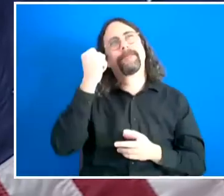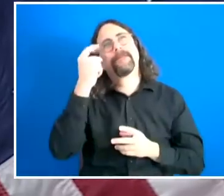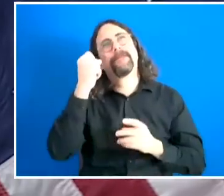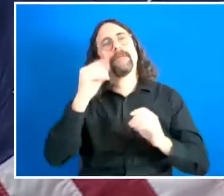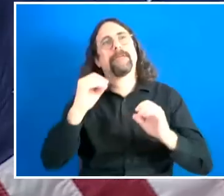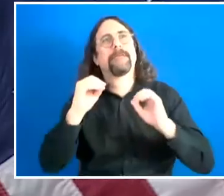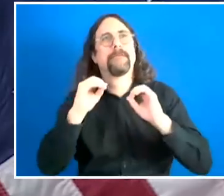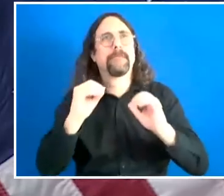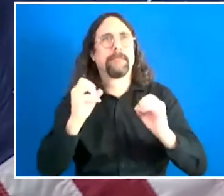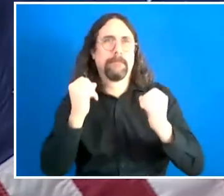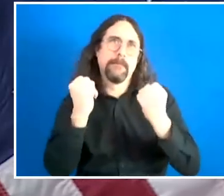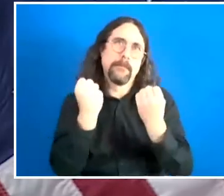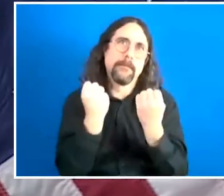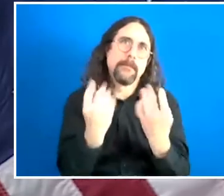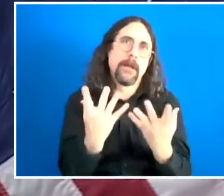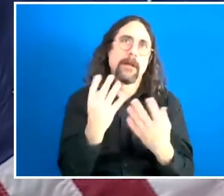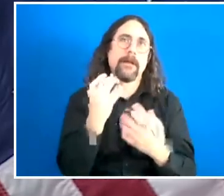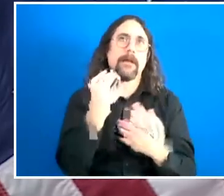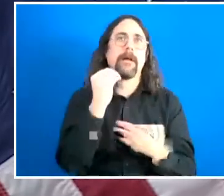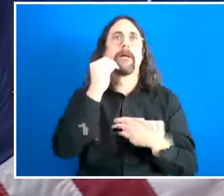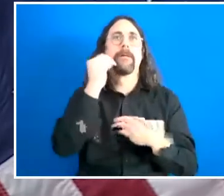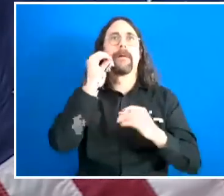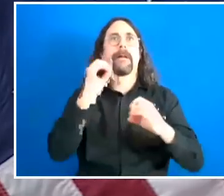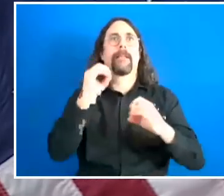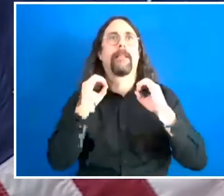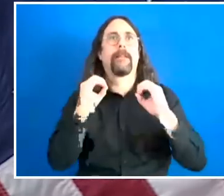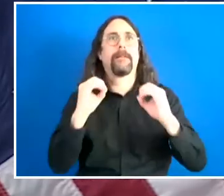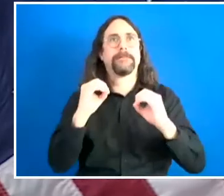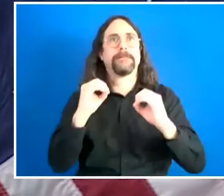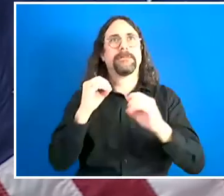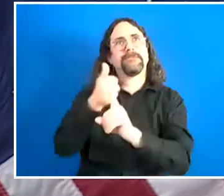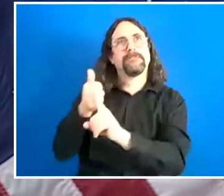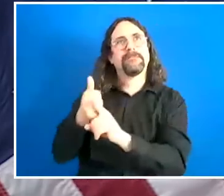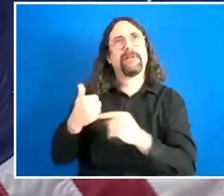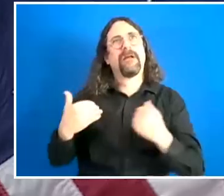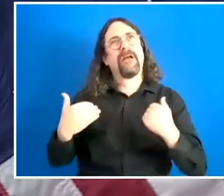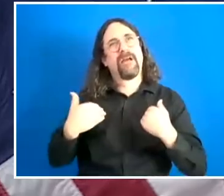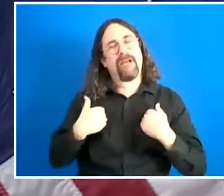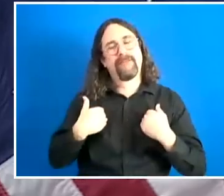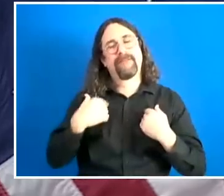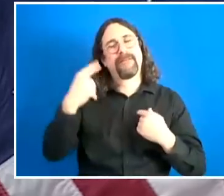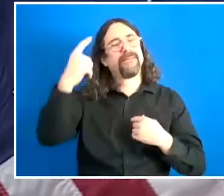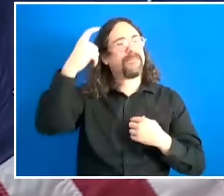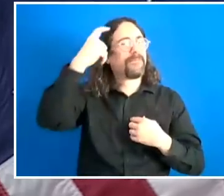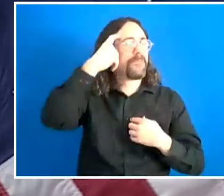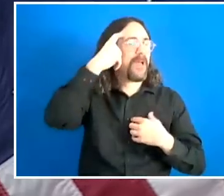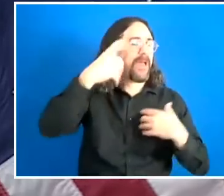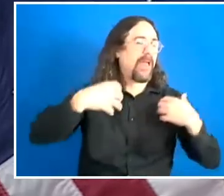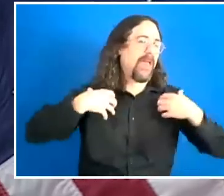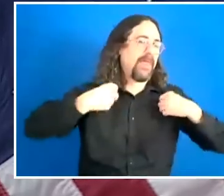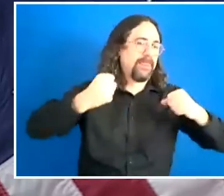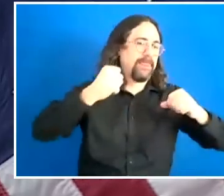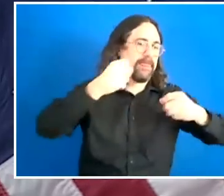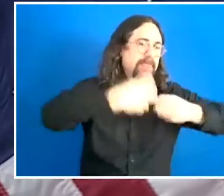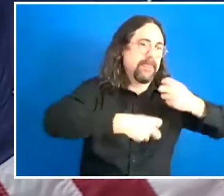PLACE AND NOT ALL OF THAT CAN EASILY BE TRANSFERRED TO A HOTEL. SO WE'RE TRYING TO STRIKE THAT BALANCE, MAKING SURE WE DON'T,